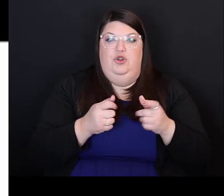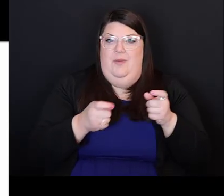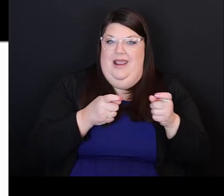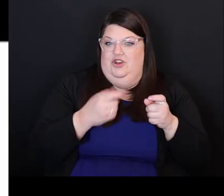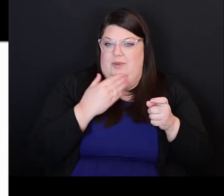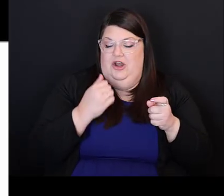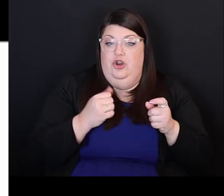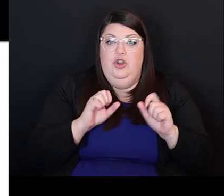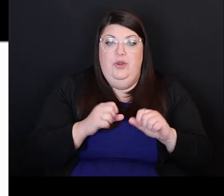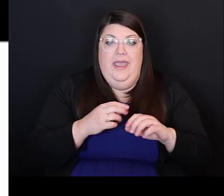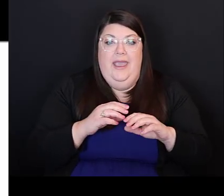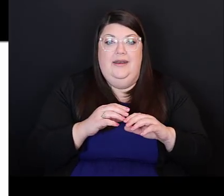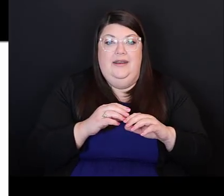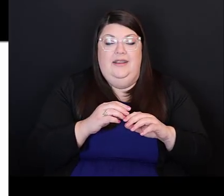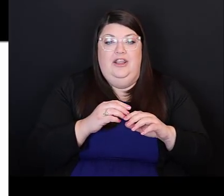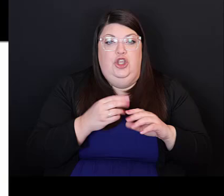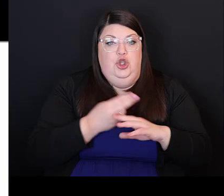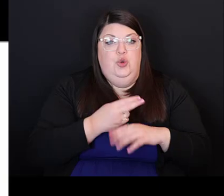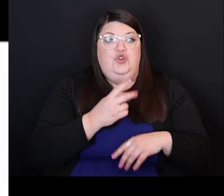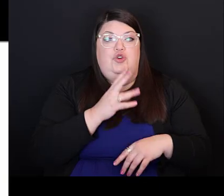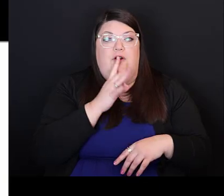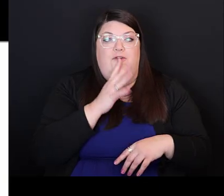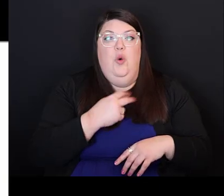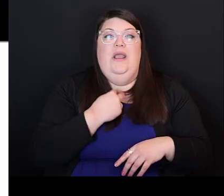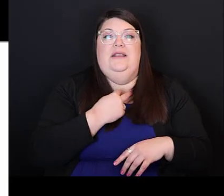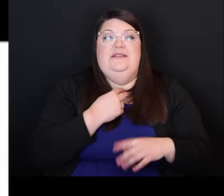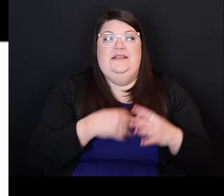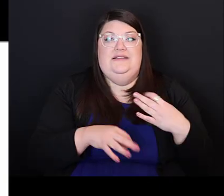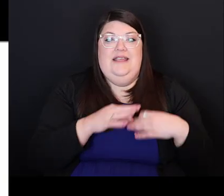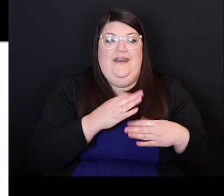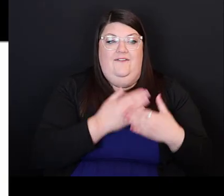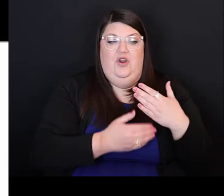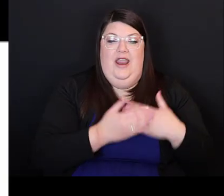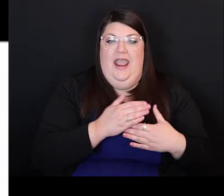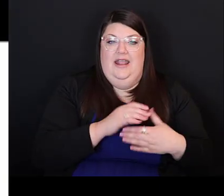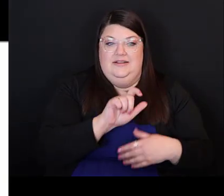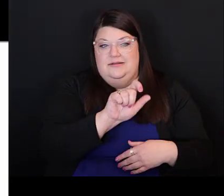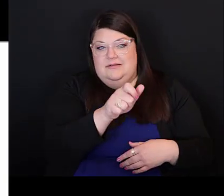You can do it with your voice, you don't need to use your hand for fine tuning.